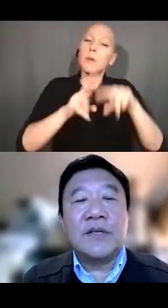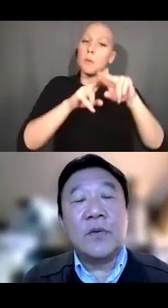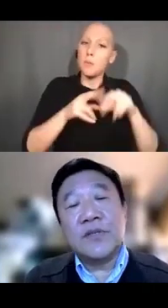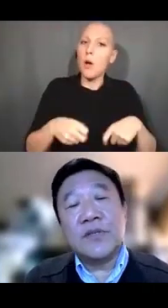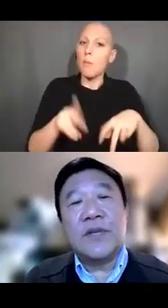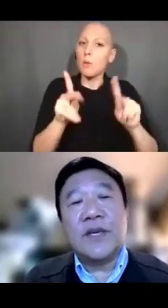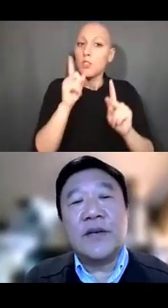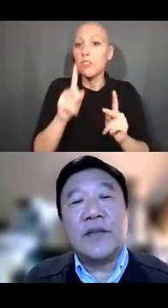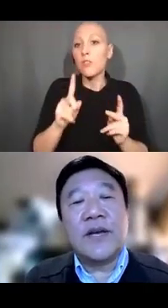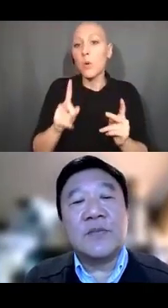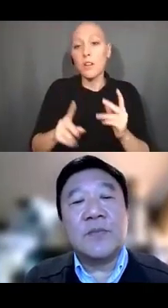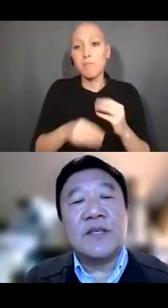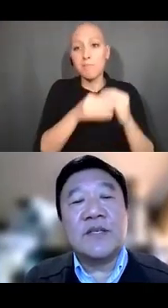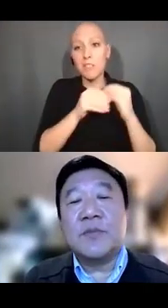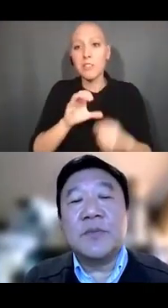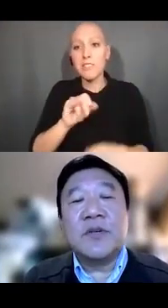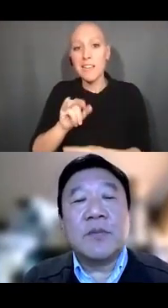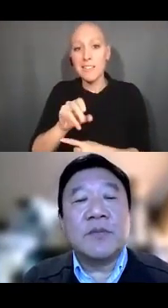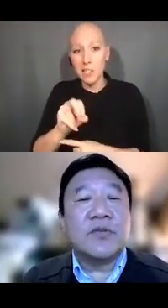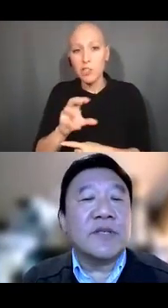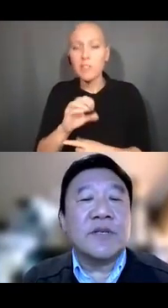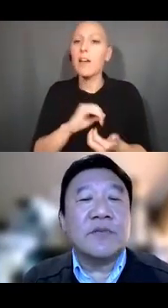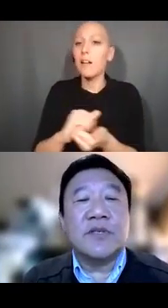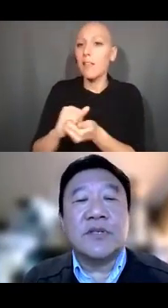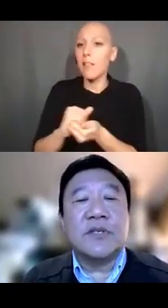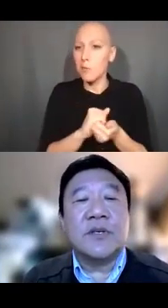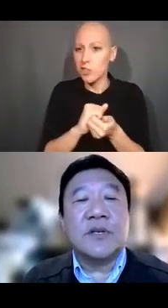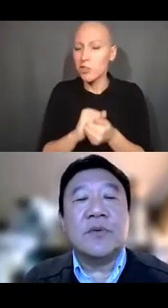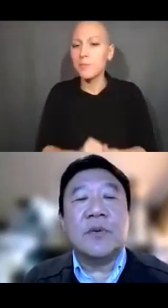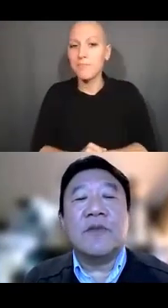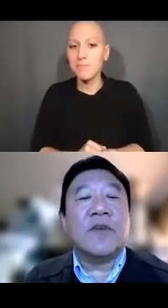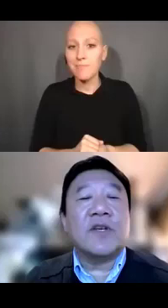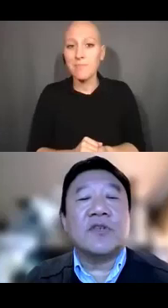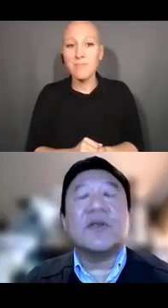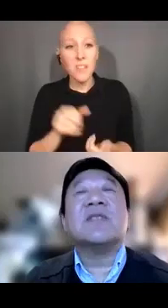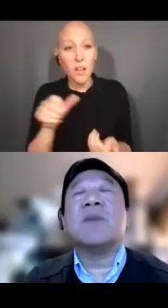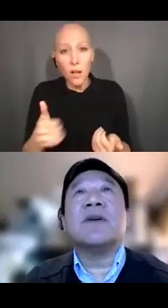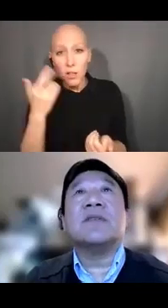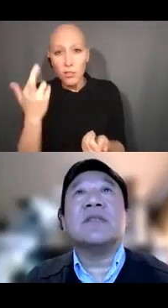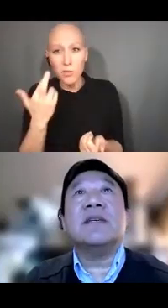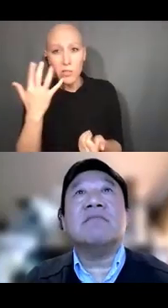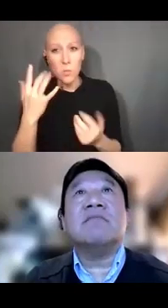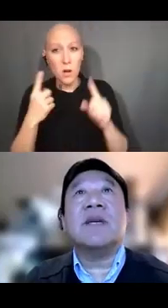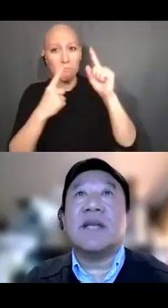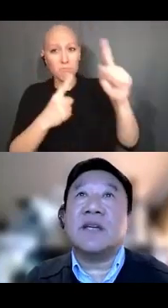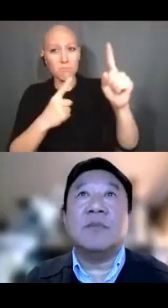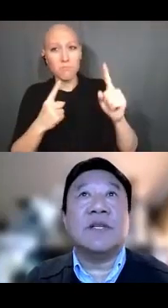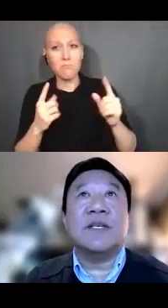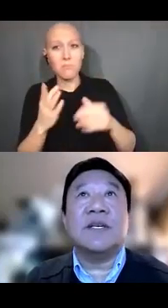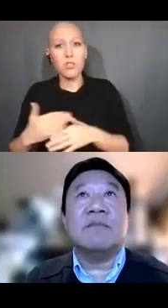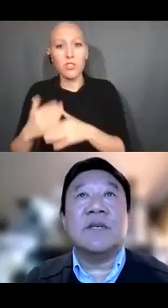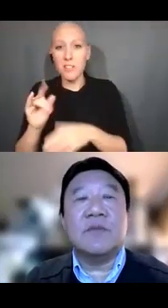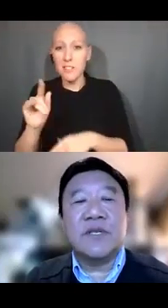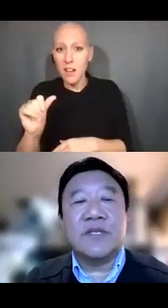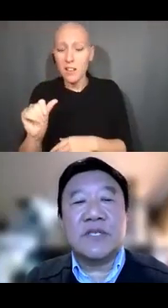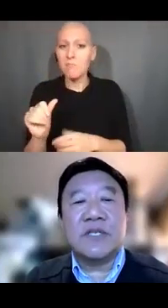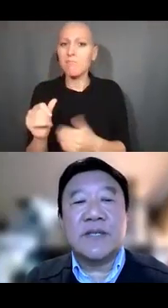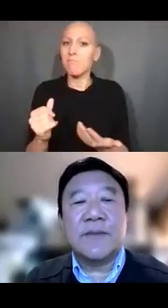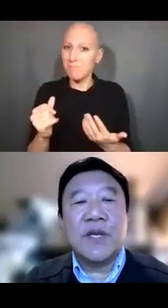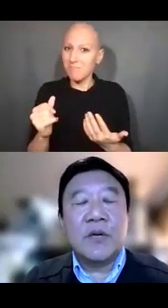So also another aspect is to promote public trust in research. We want to foster transparency and accountability in the research.